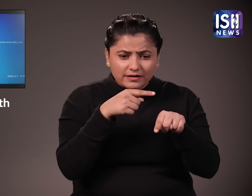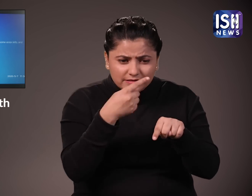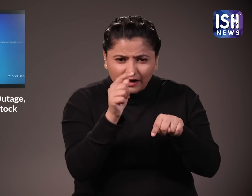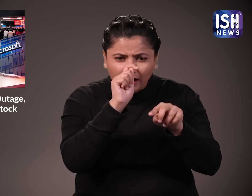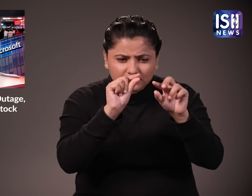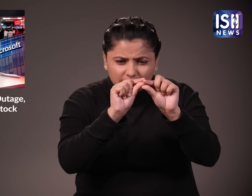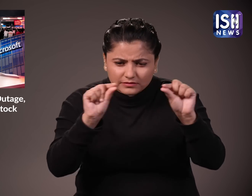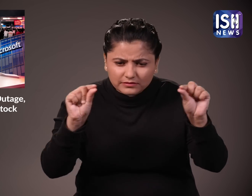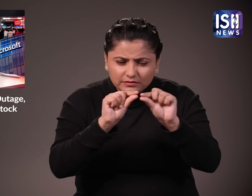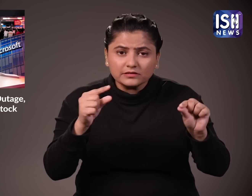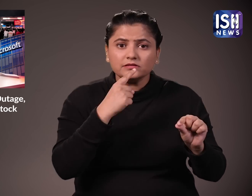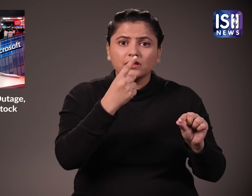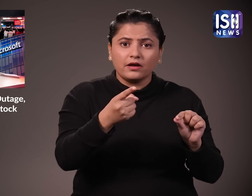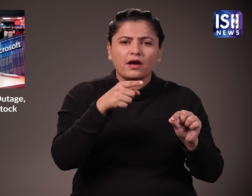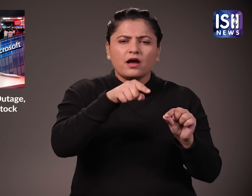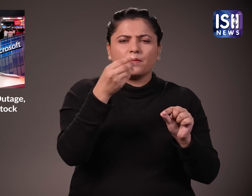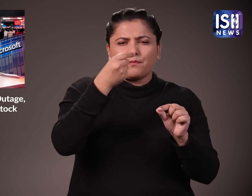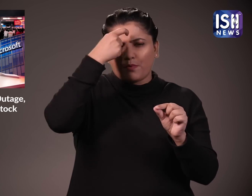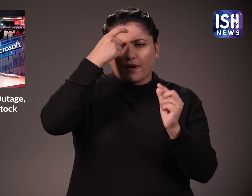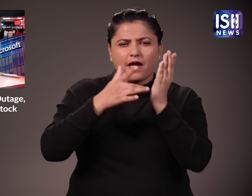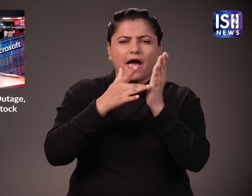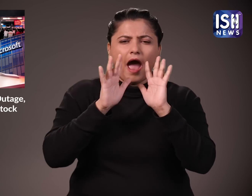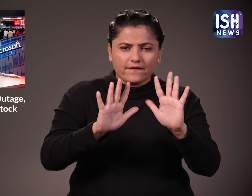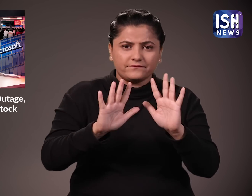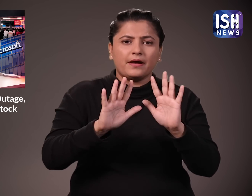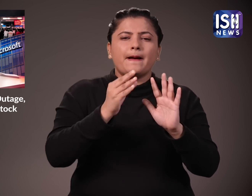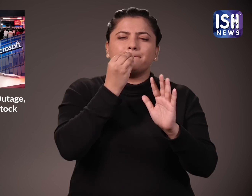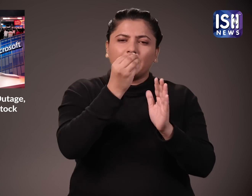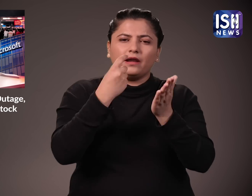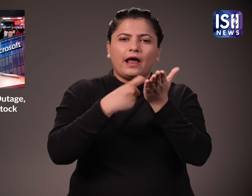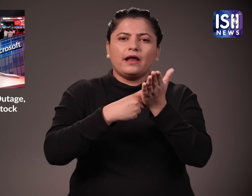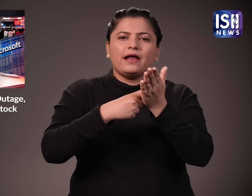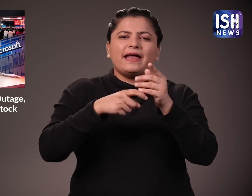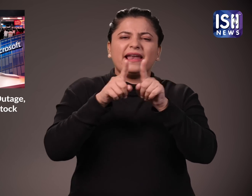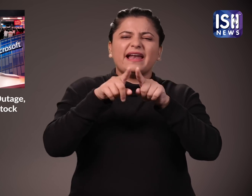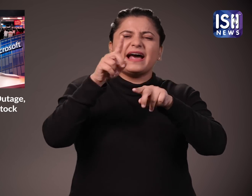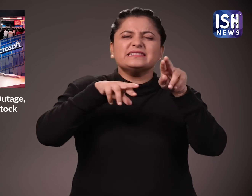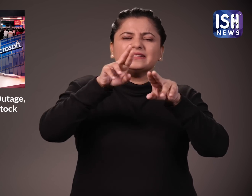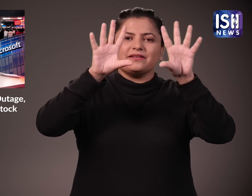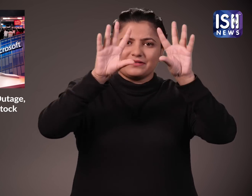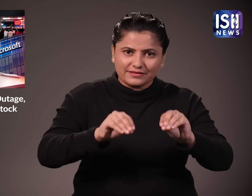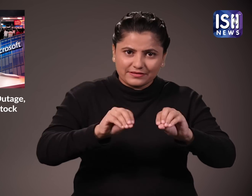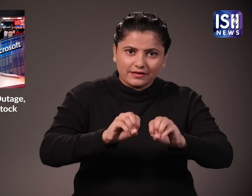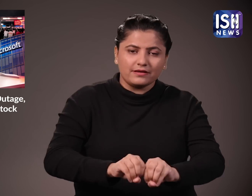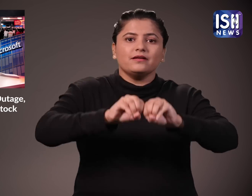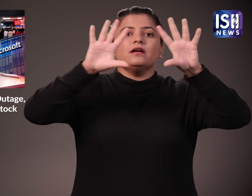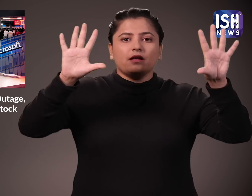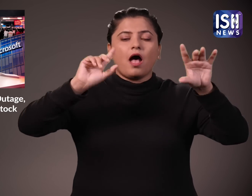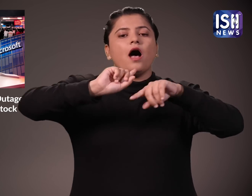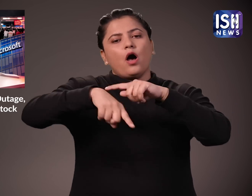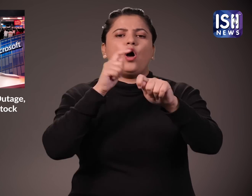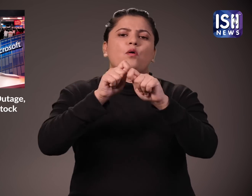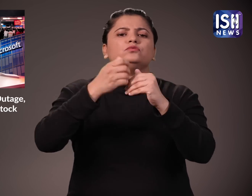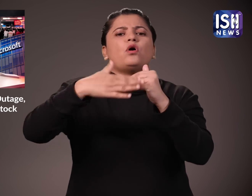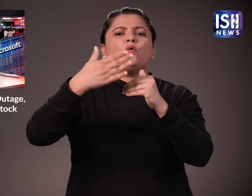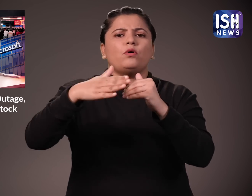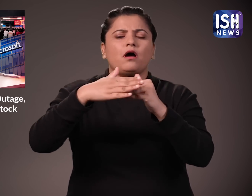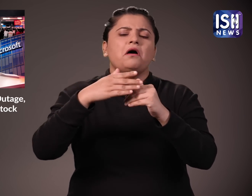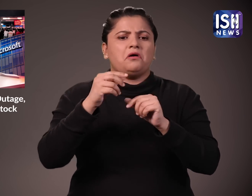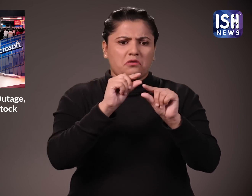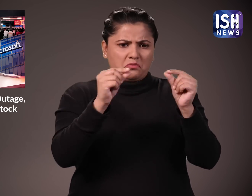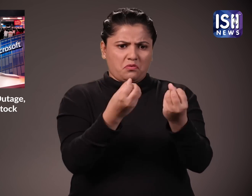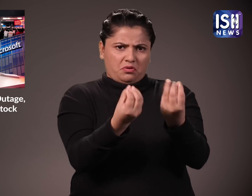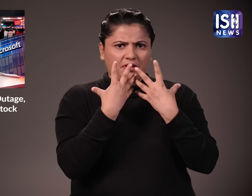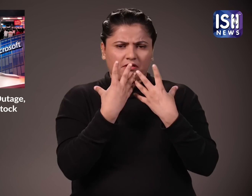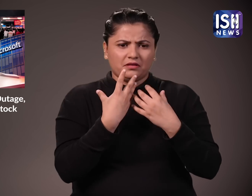Te BSOD error read, "Your PC ran into a problem and needs to restart. We are just collecting some error info, then we will restart for you.”